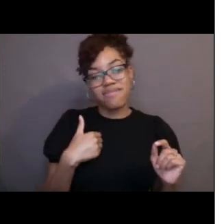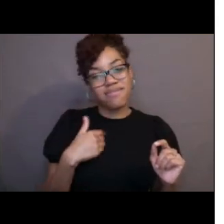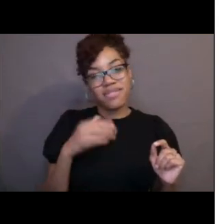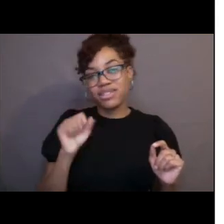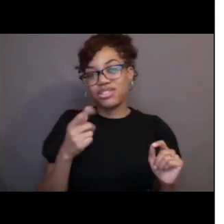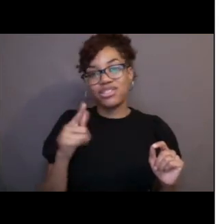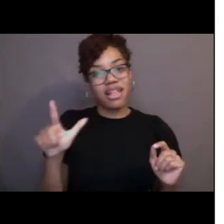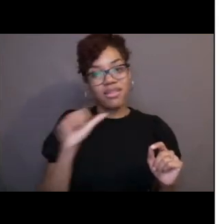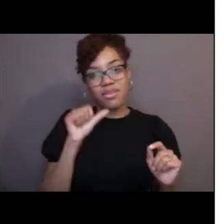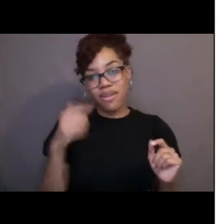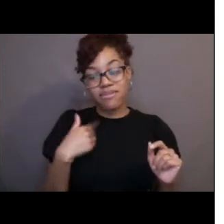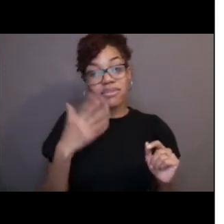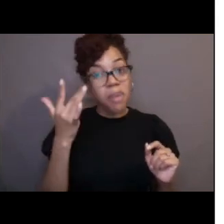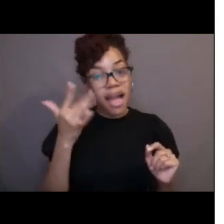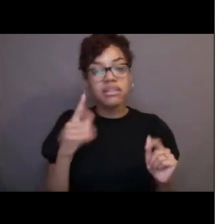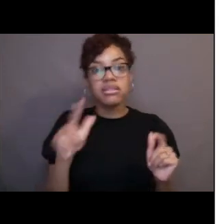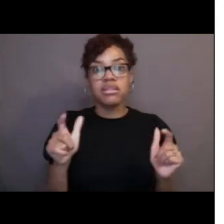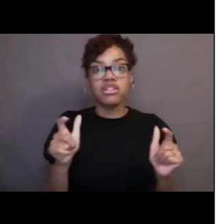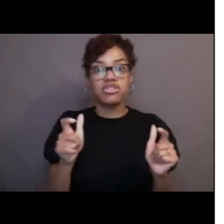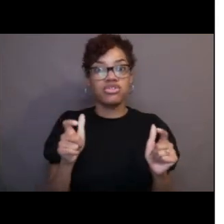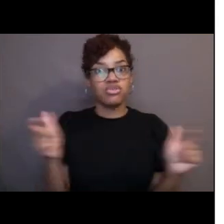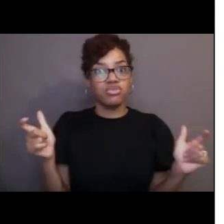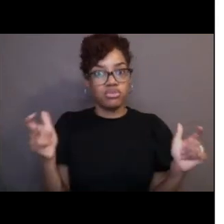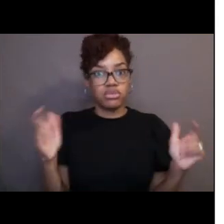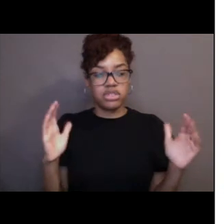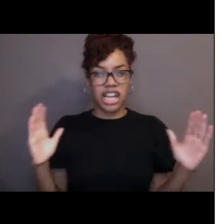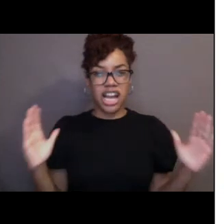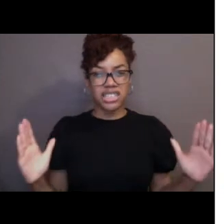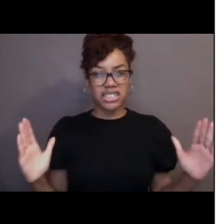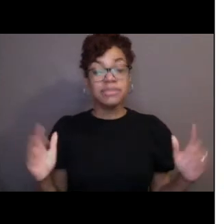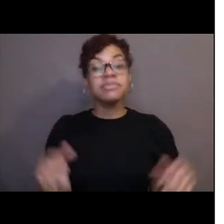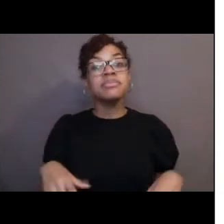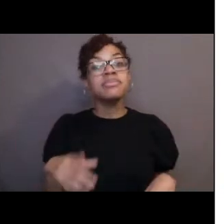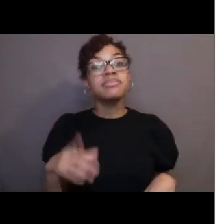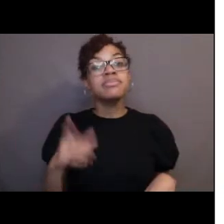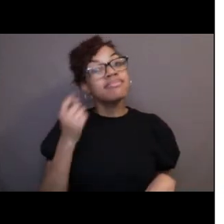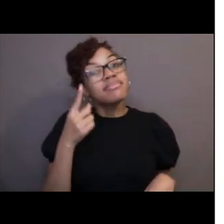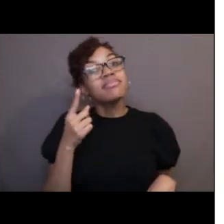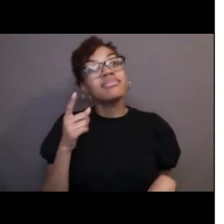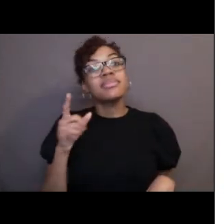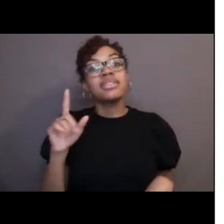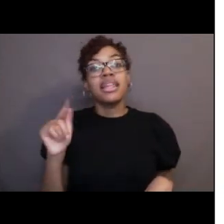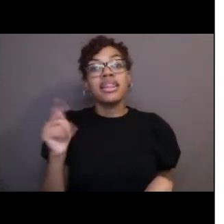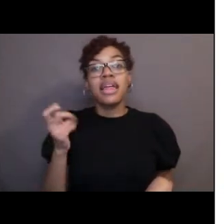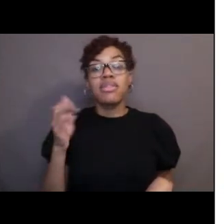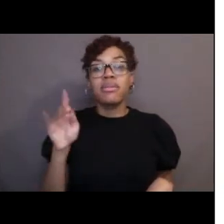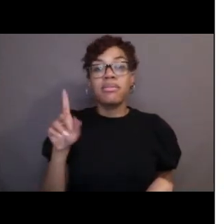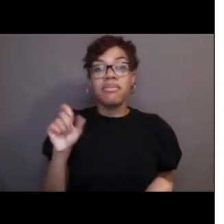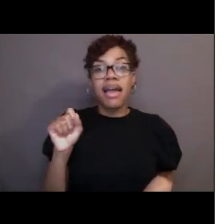First, they're humongous. Second, the leatherback shell doesn't retain like these other turtles.